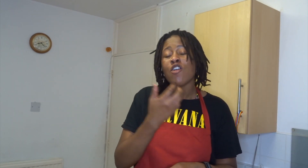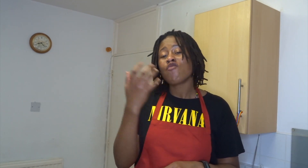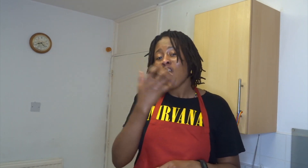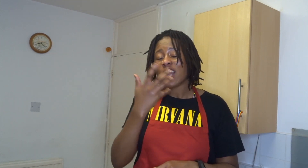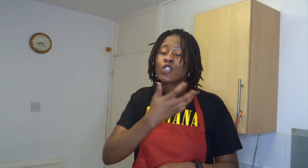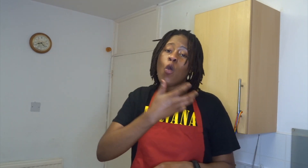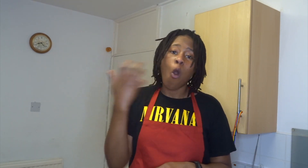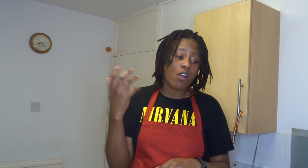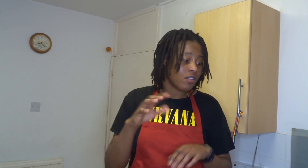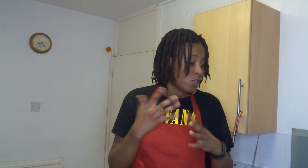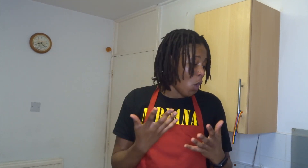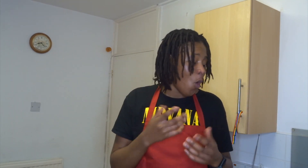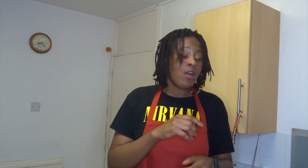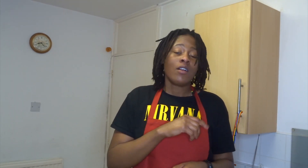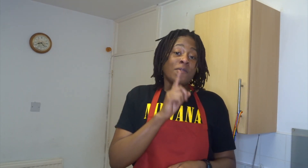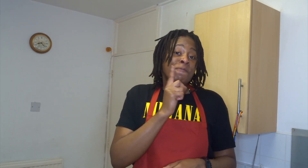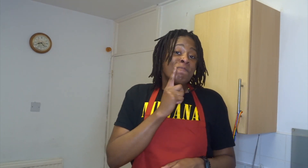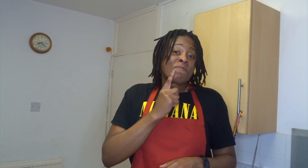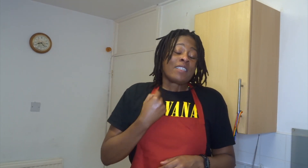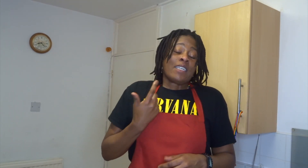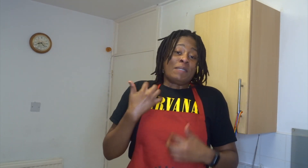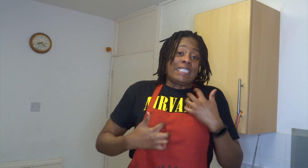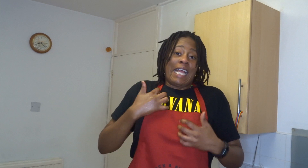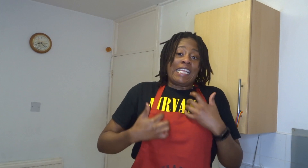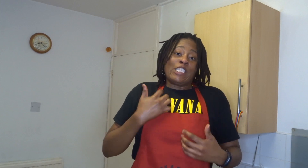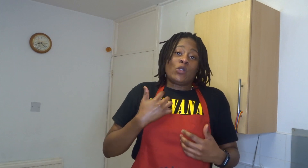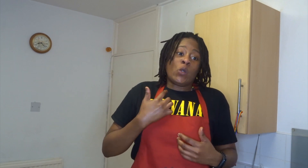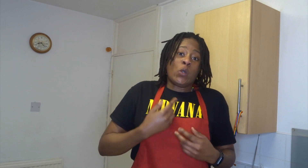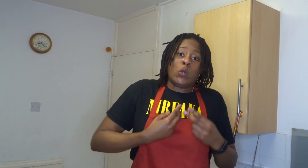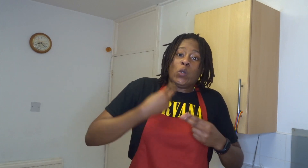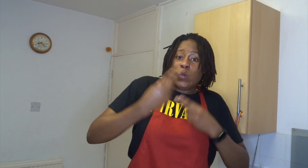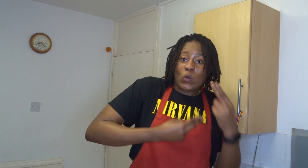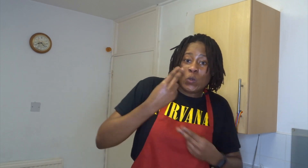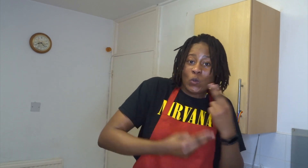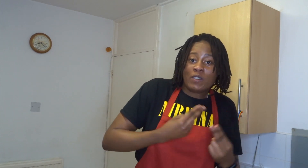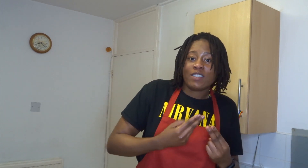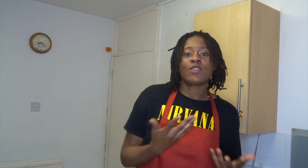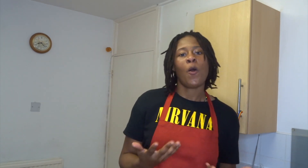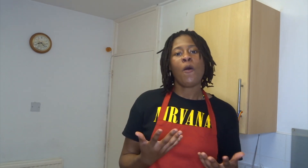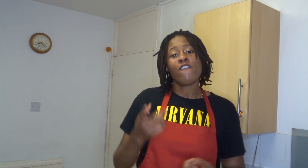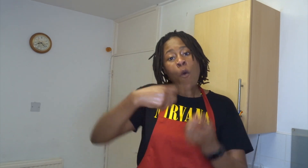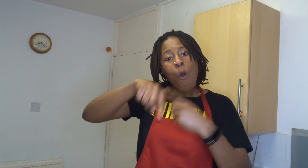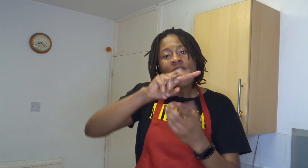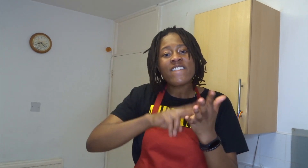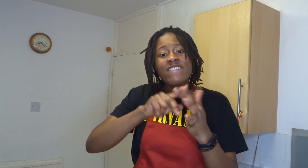The rice is really hot, the lentils are still warm, and I just can't wait to chow down.